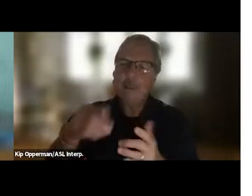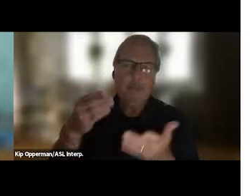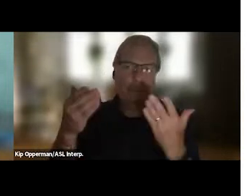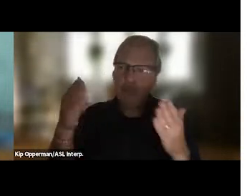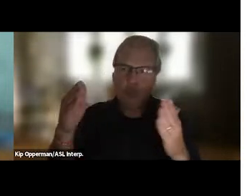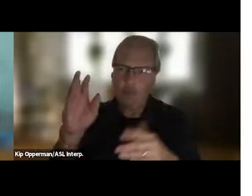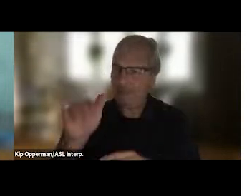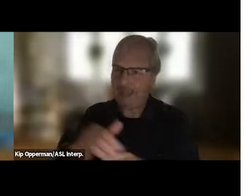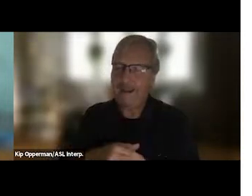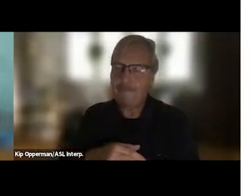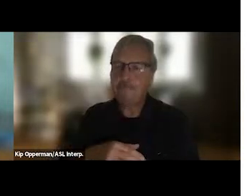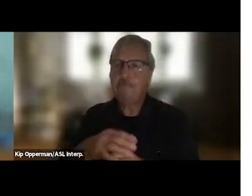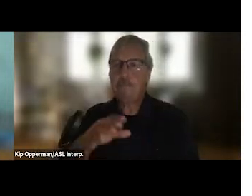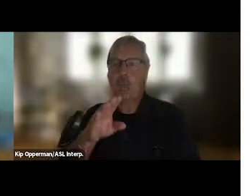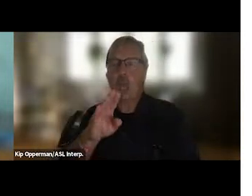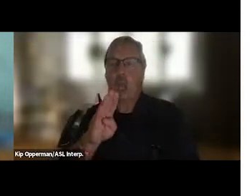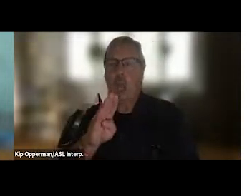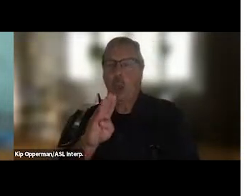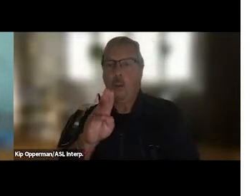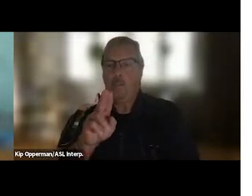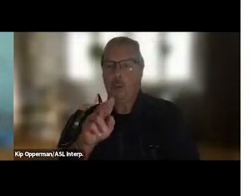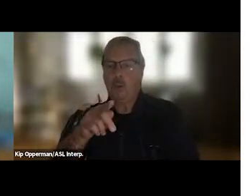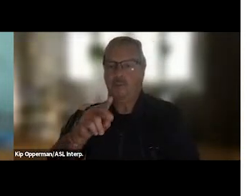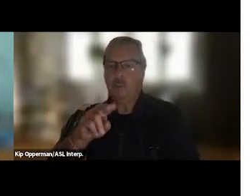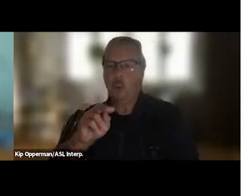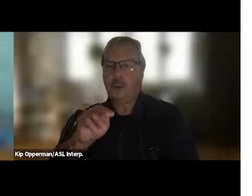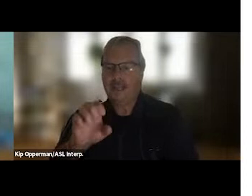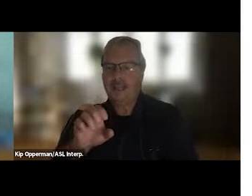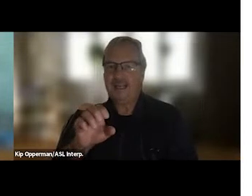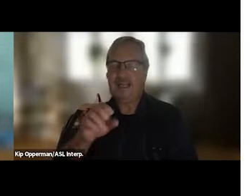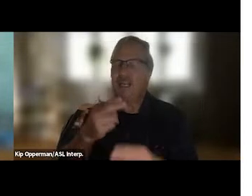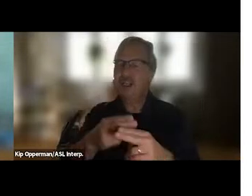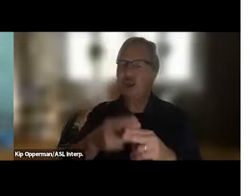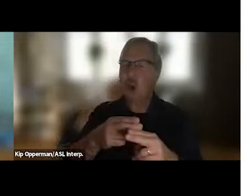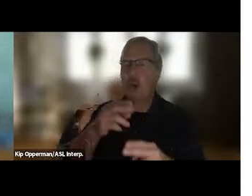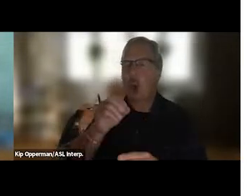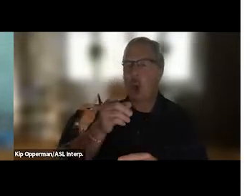Buprenorphine is a class of medications called opioid partial agonists or antagonists.